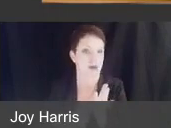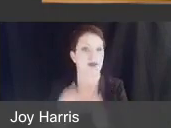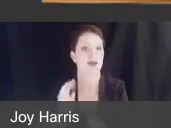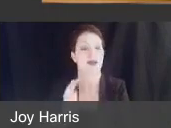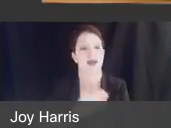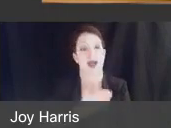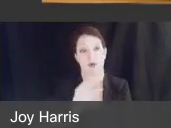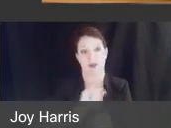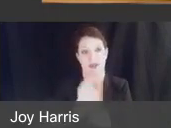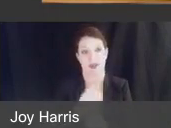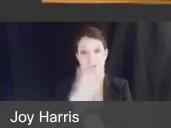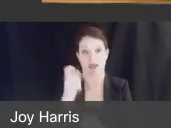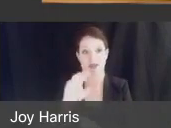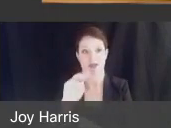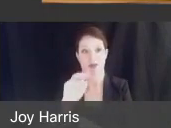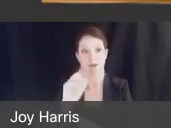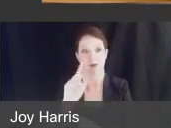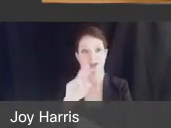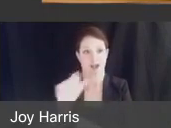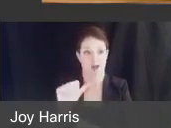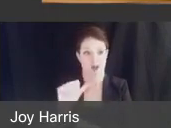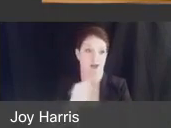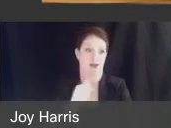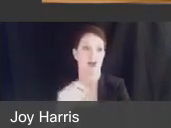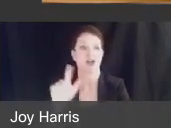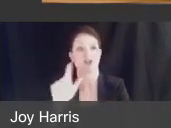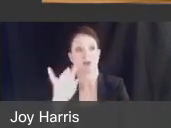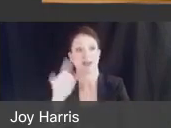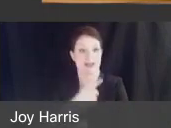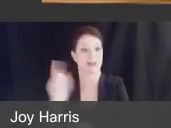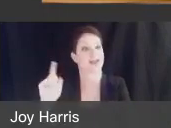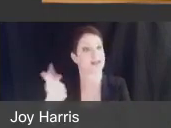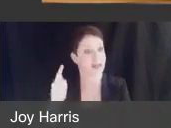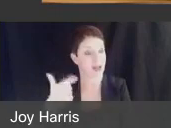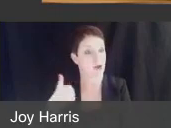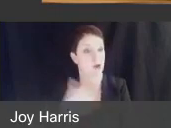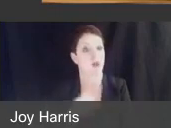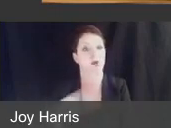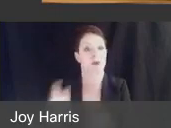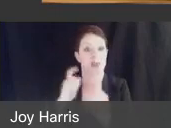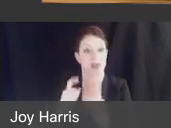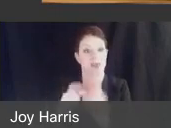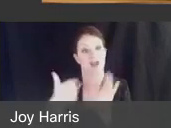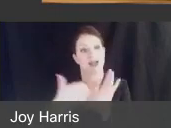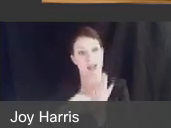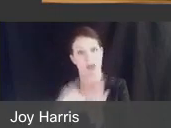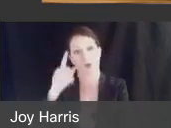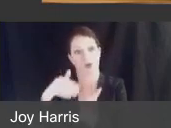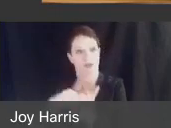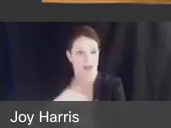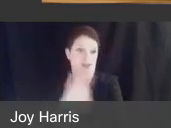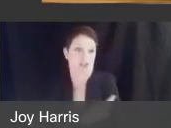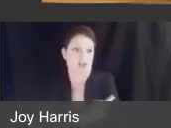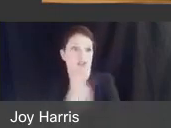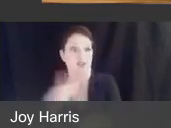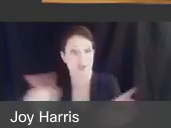we have Moderna, 28 days later we're going to get another 1,000 doses for those people that were